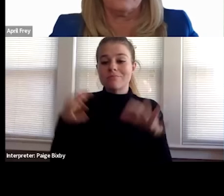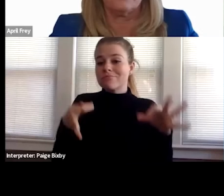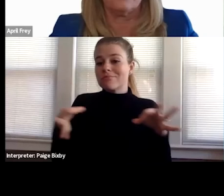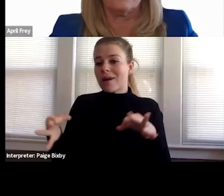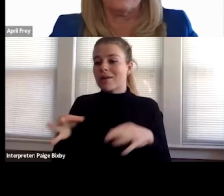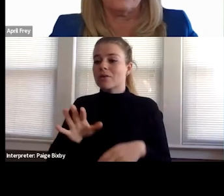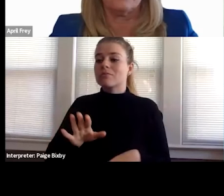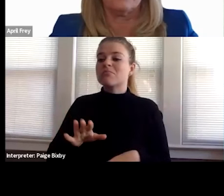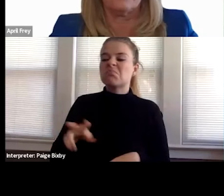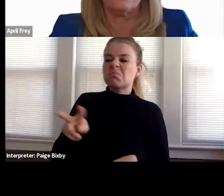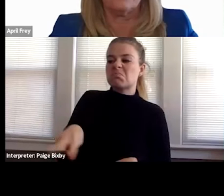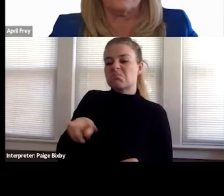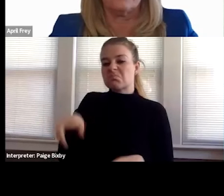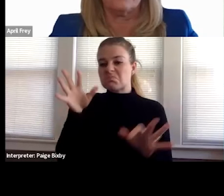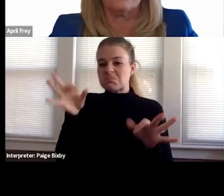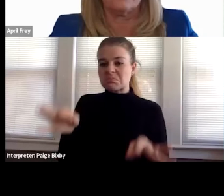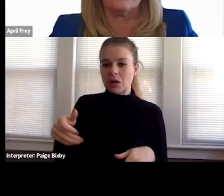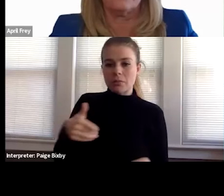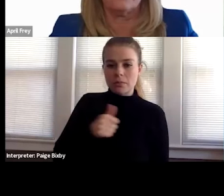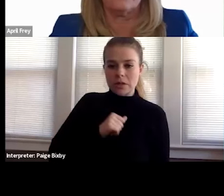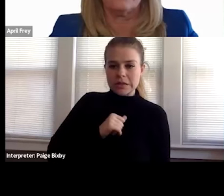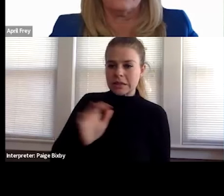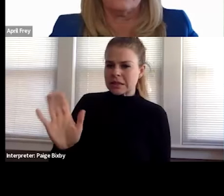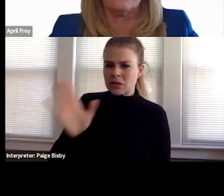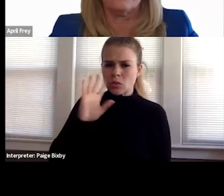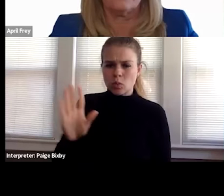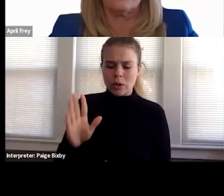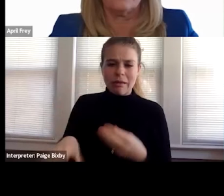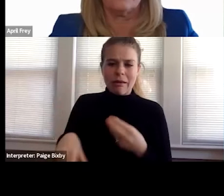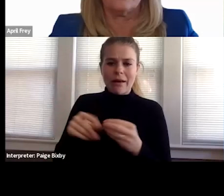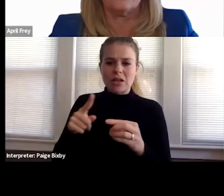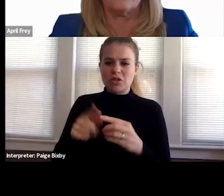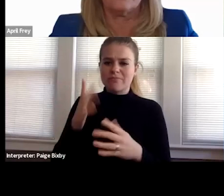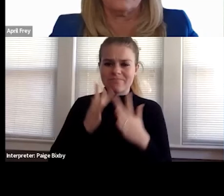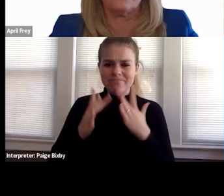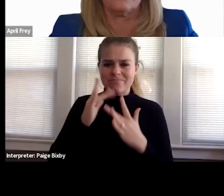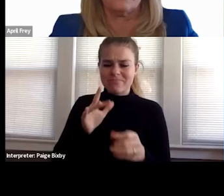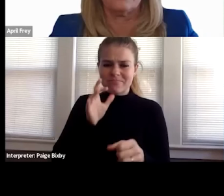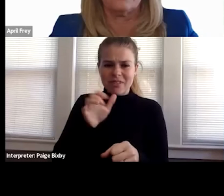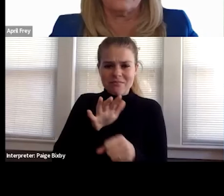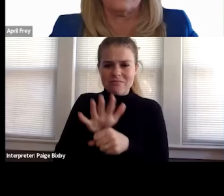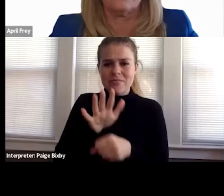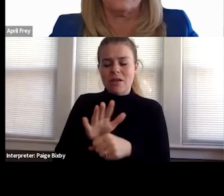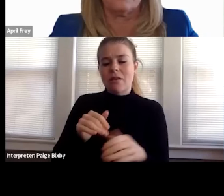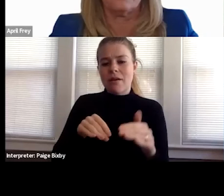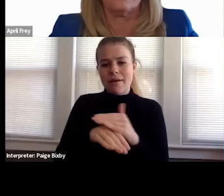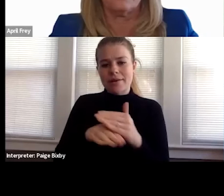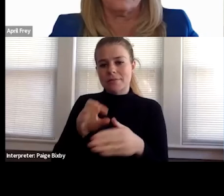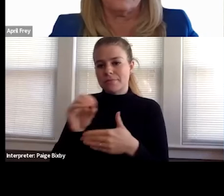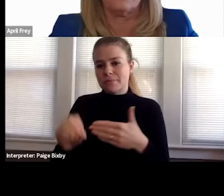on their own subjective reasoning. This will contribute to disparities and in access and outcomes for families. April will talk a little bit